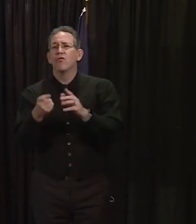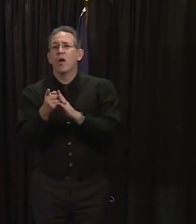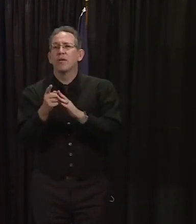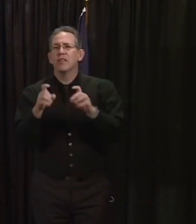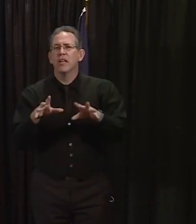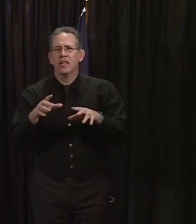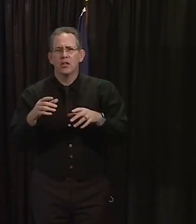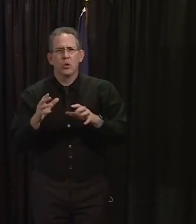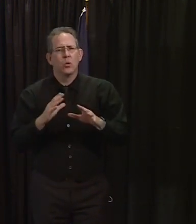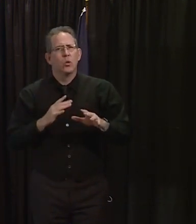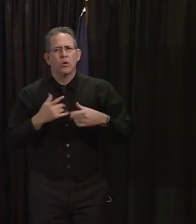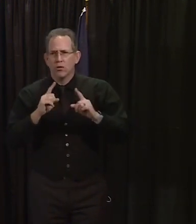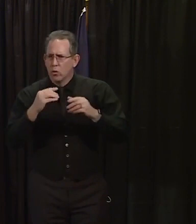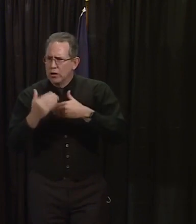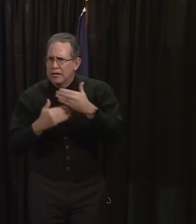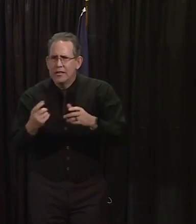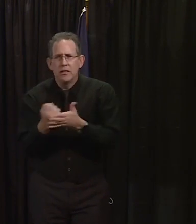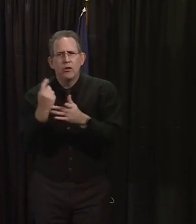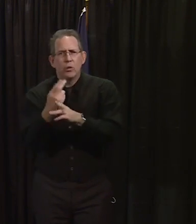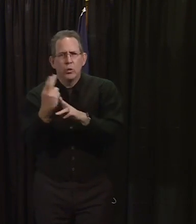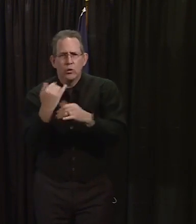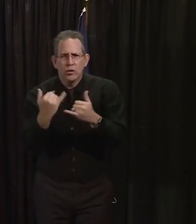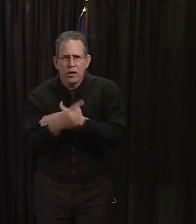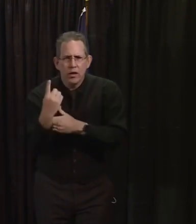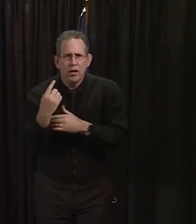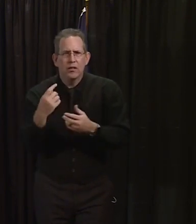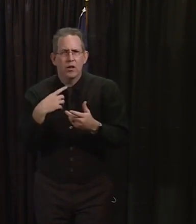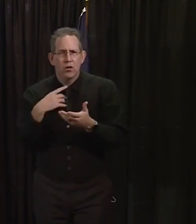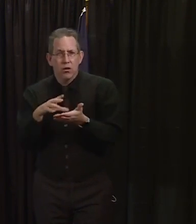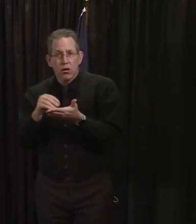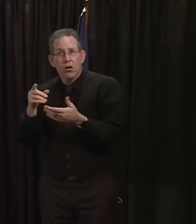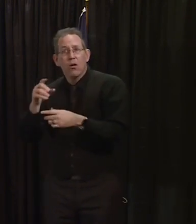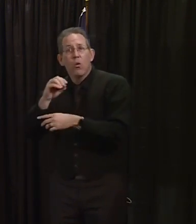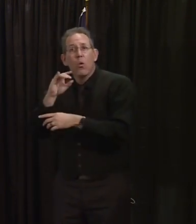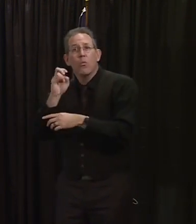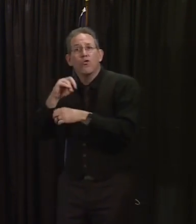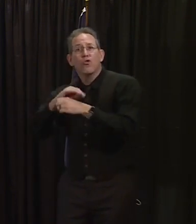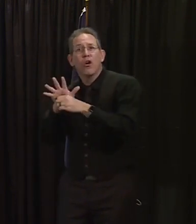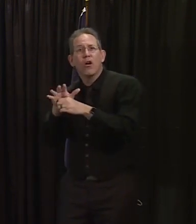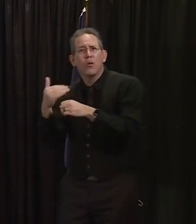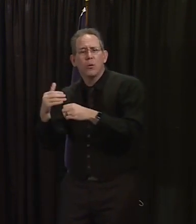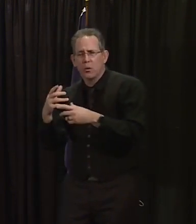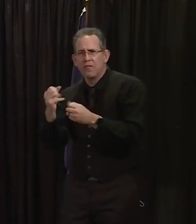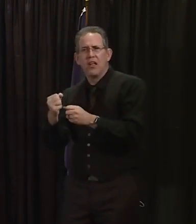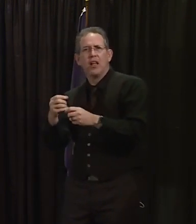we've learned about a micron. While PcR our tests are still beneficial. They